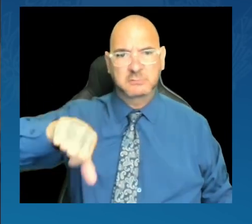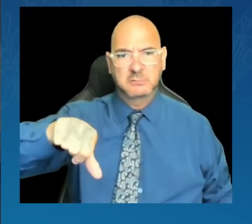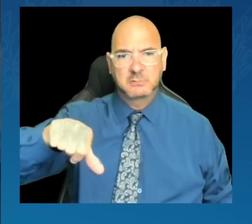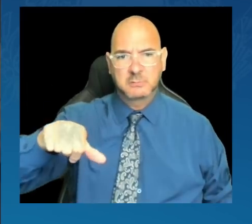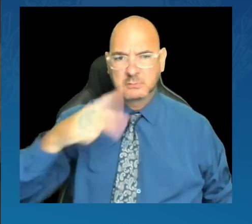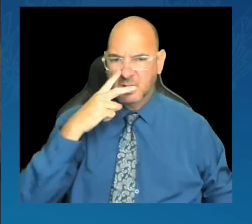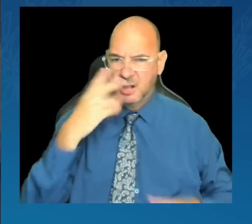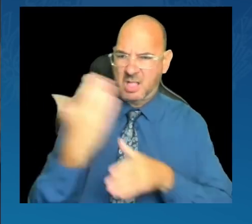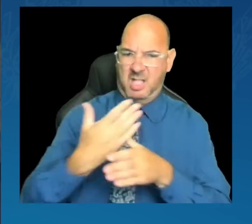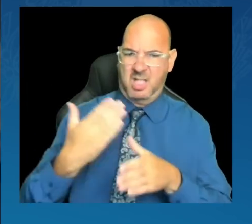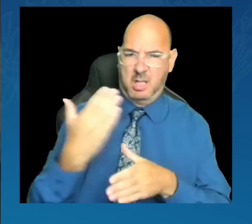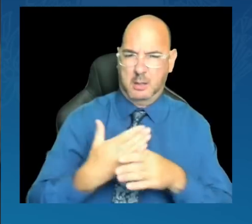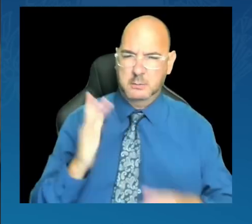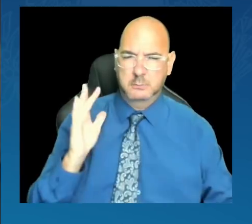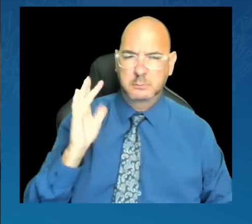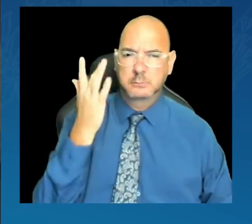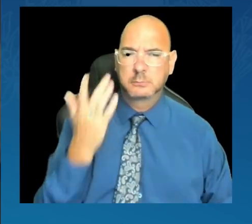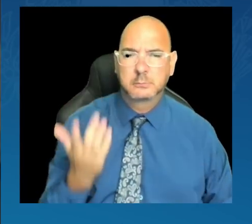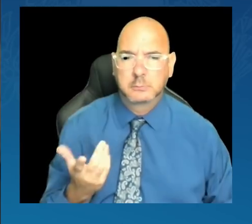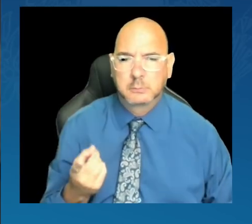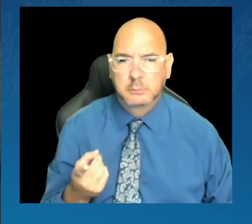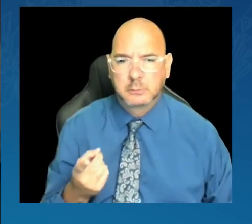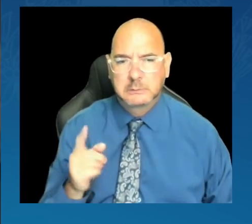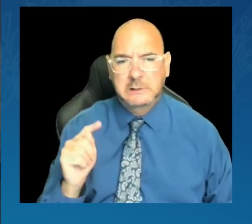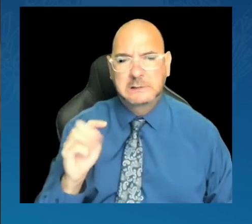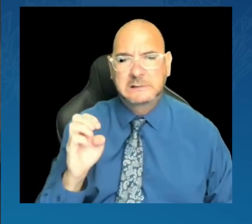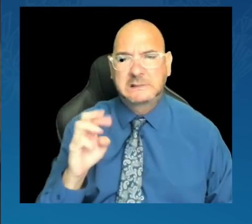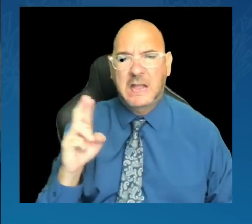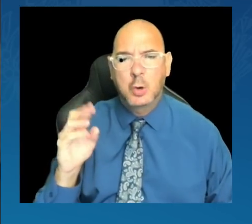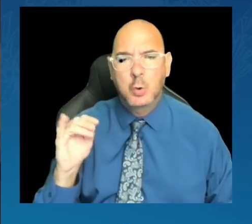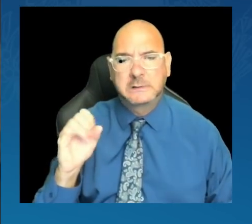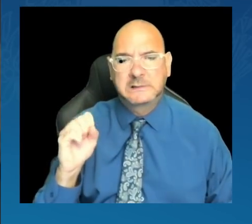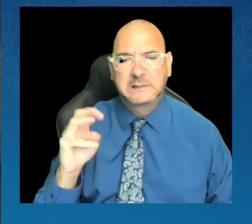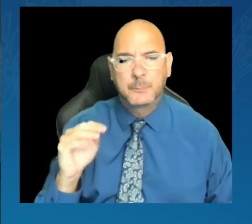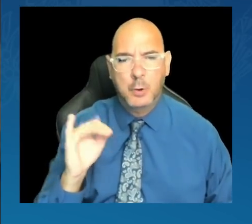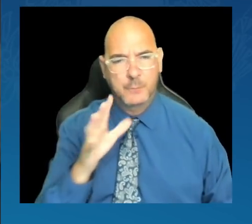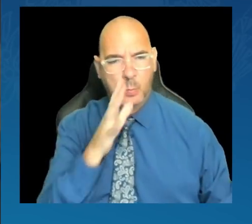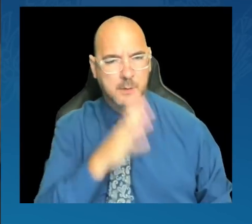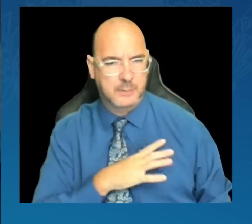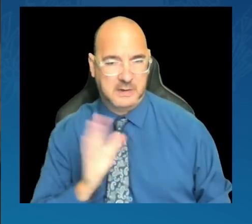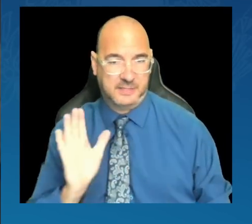and our rights to reproductive freedoms. I stand ready to continue the fight